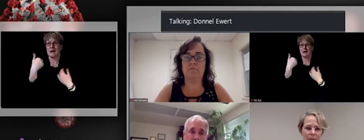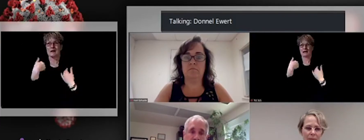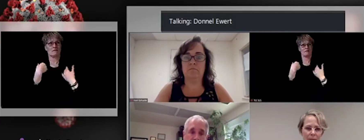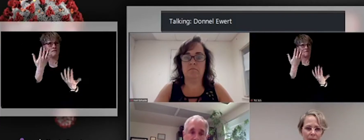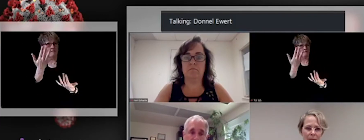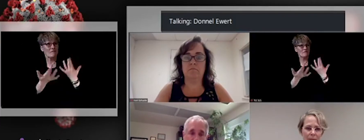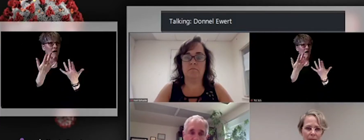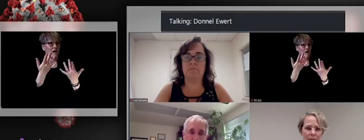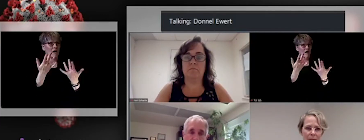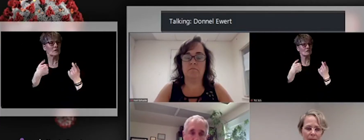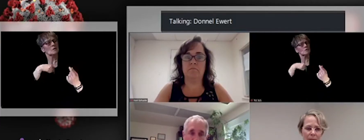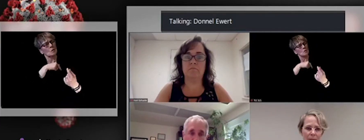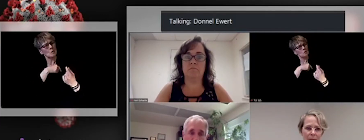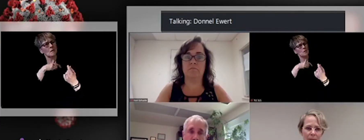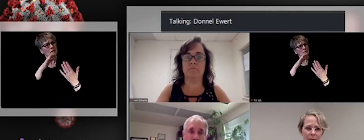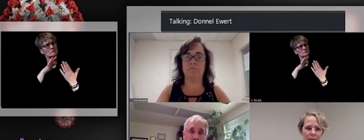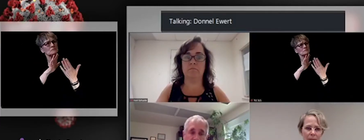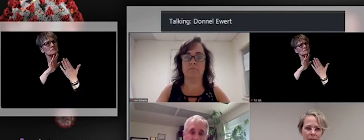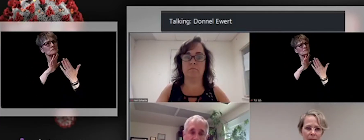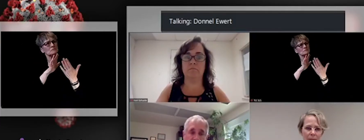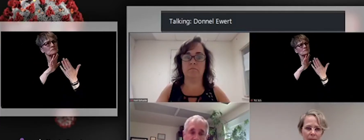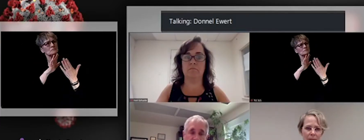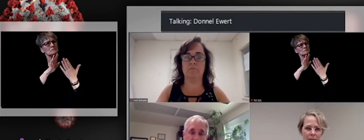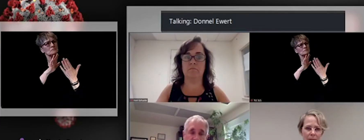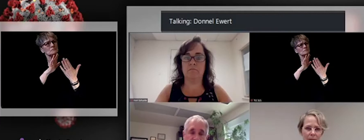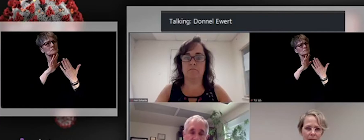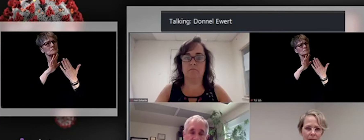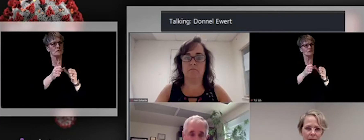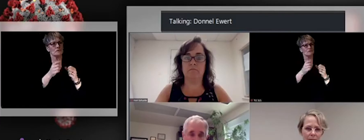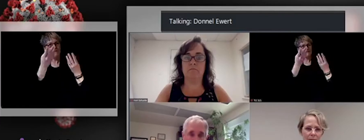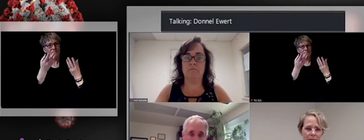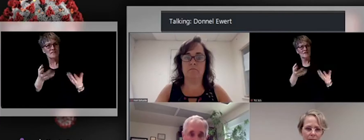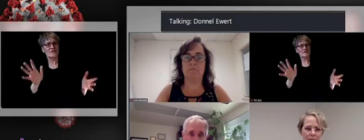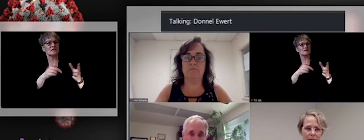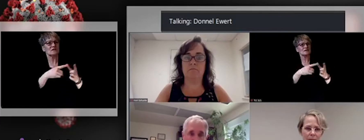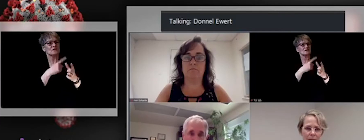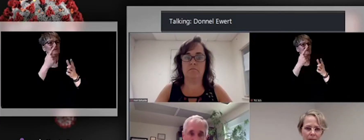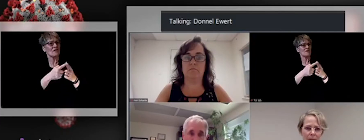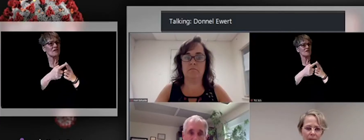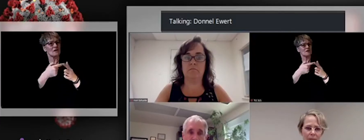and I think the fact that we have this prolonged disaster of a pandemic, a worldwide pandemic